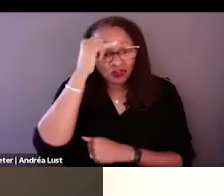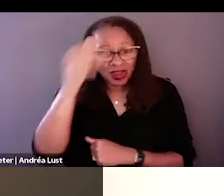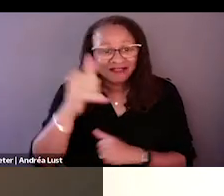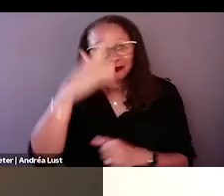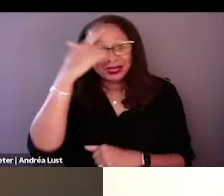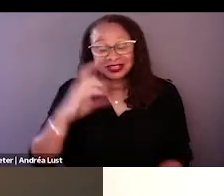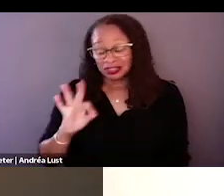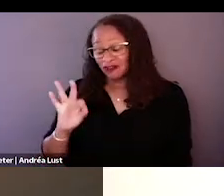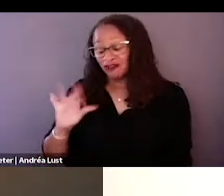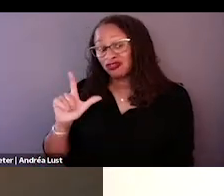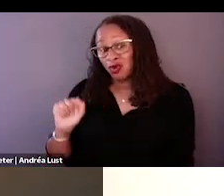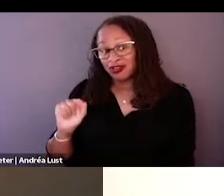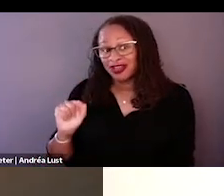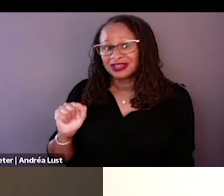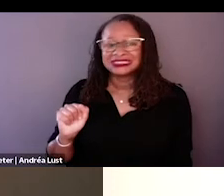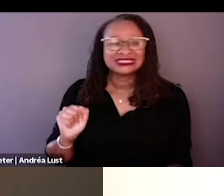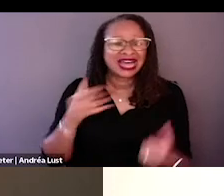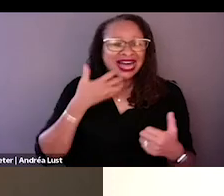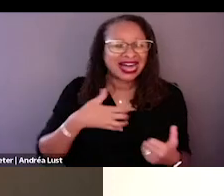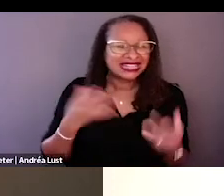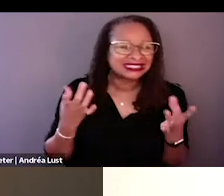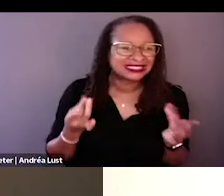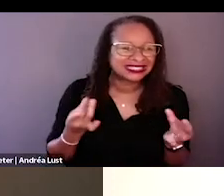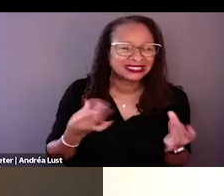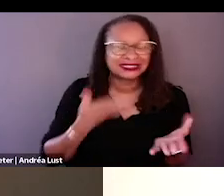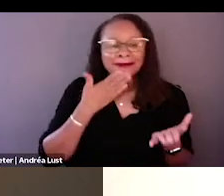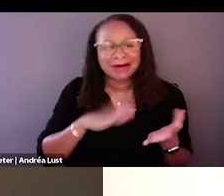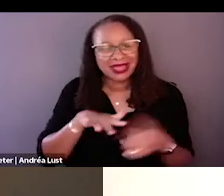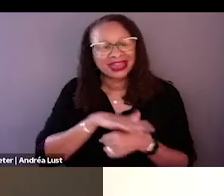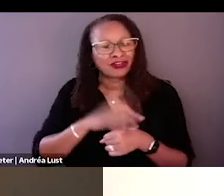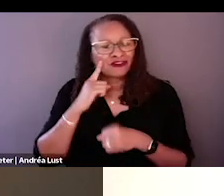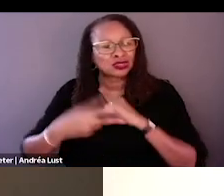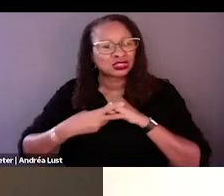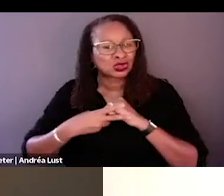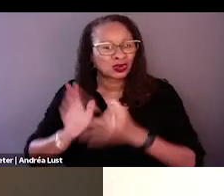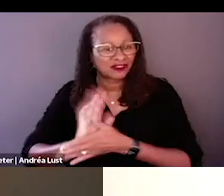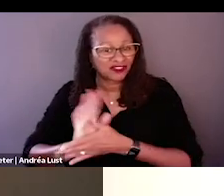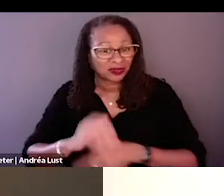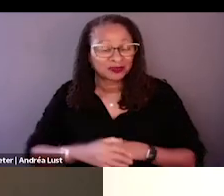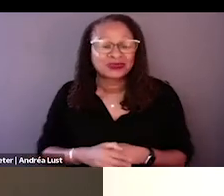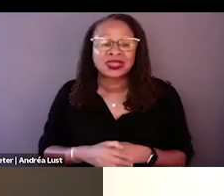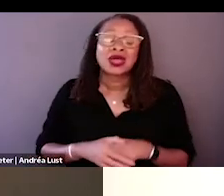Visually, I think, the girl with the braid is a striking image.